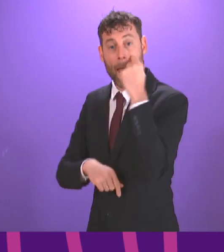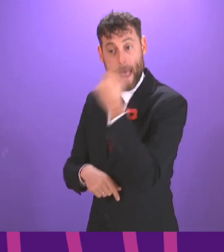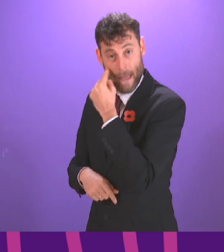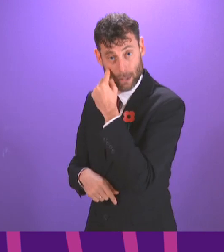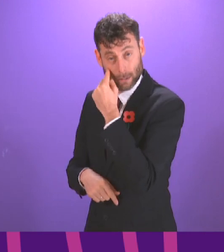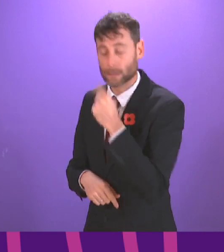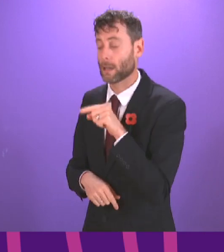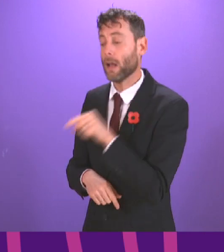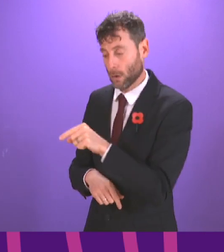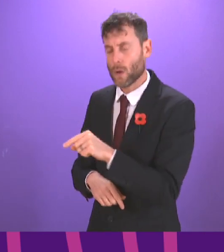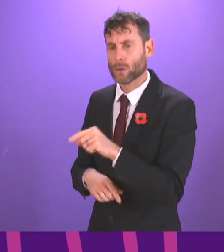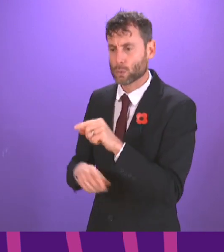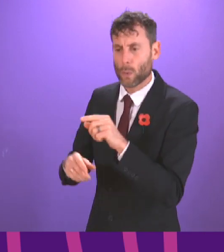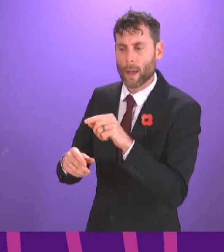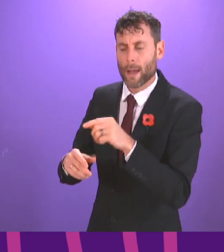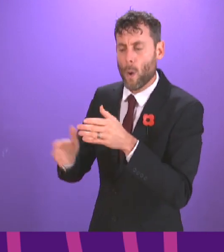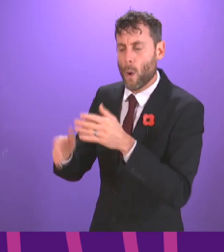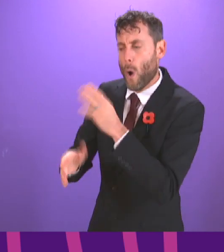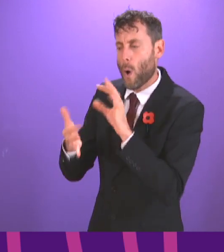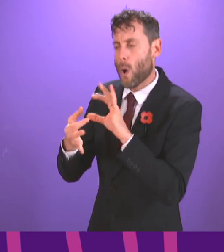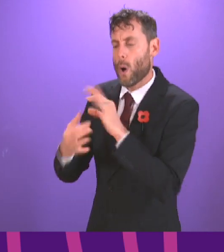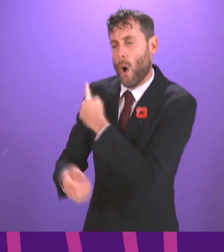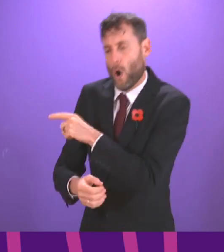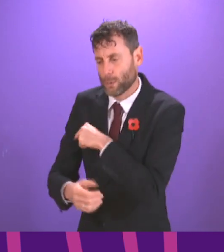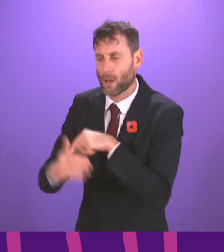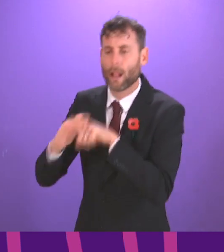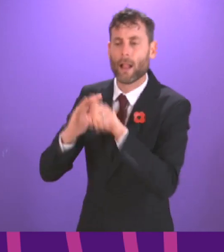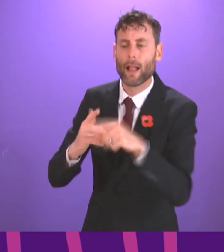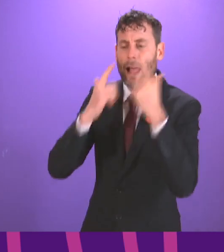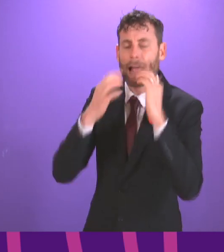as we later moved to routinely test all workers in care homes. Last week, we announced plans